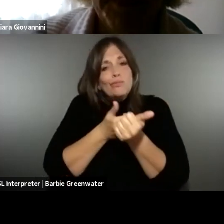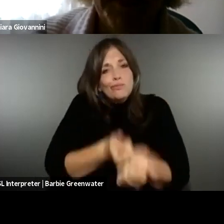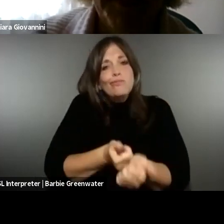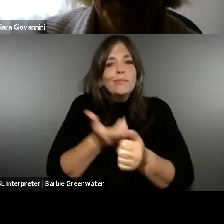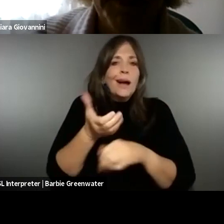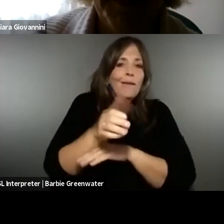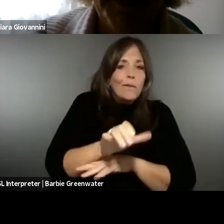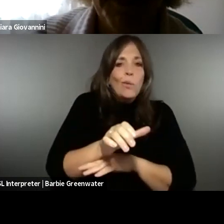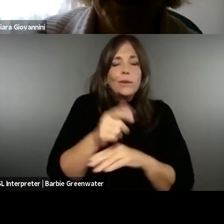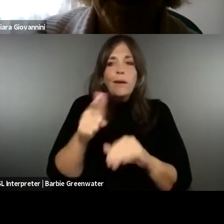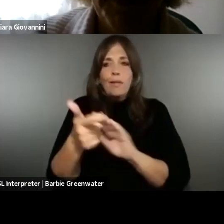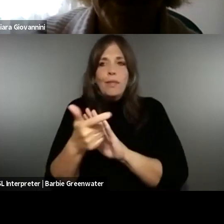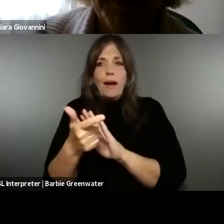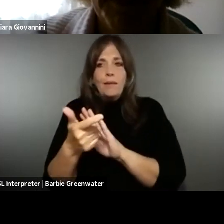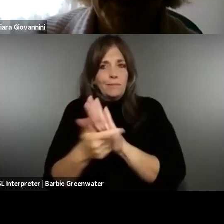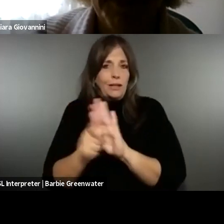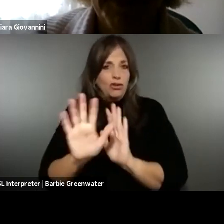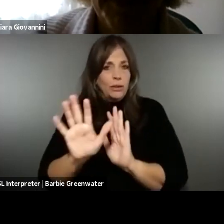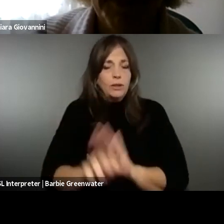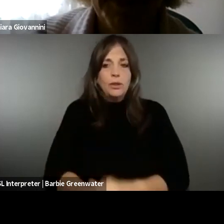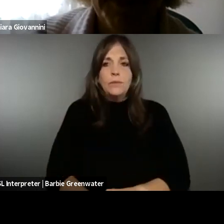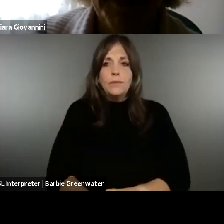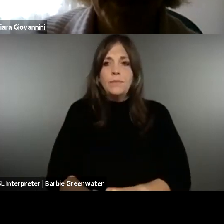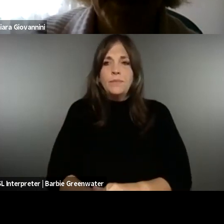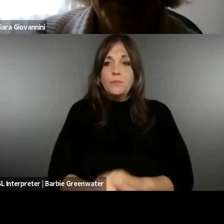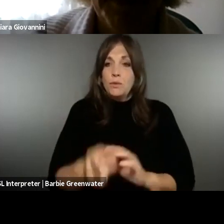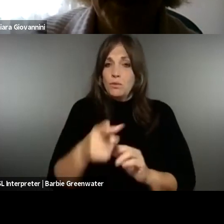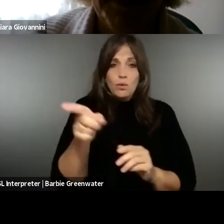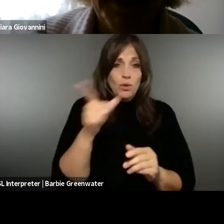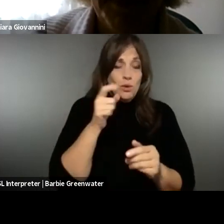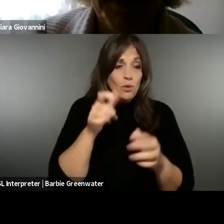. Does anyone want to take a stab on that